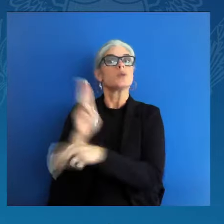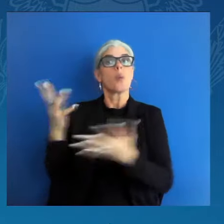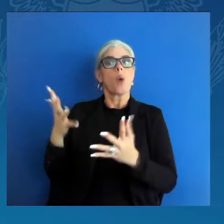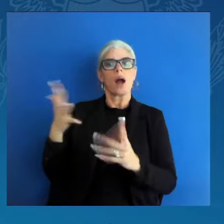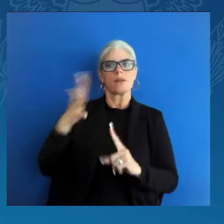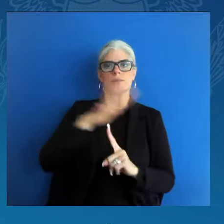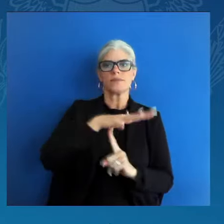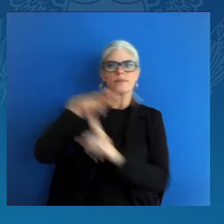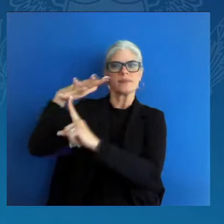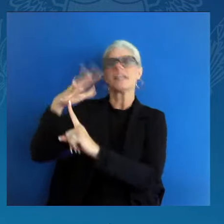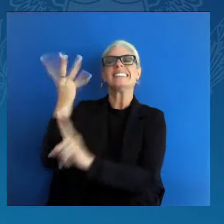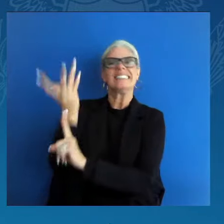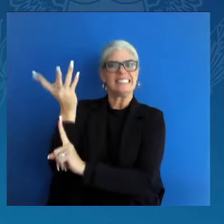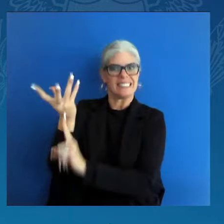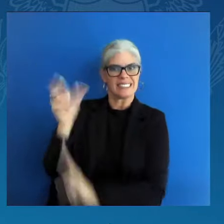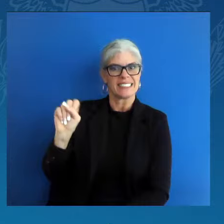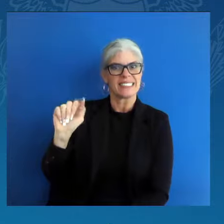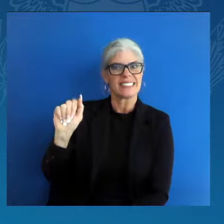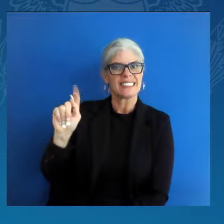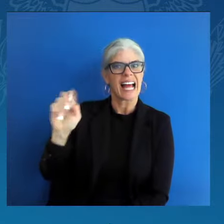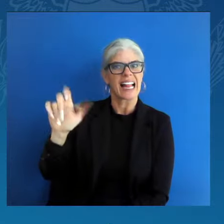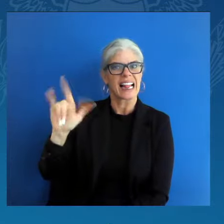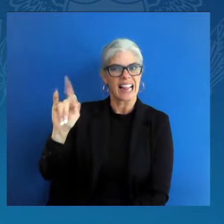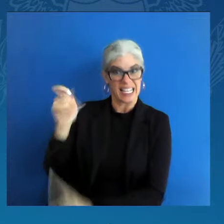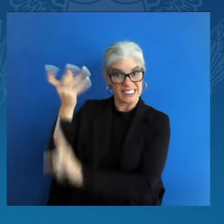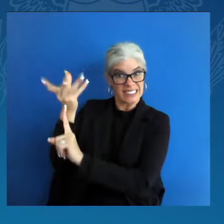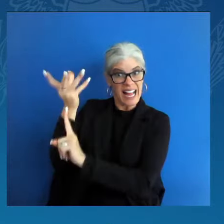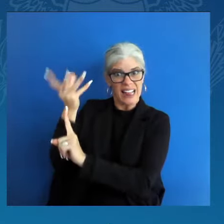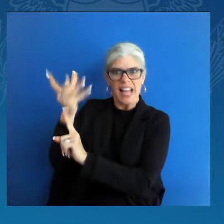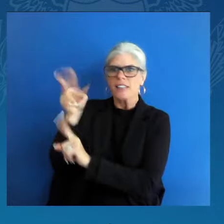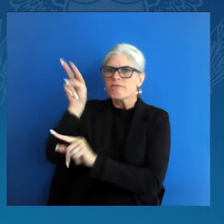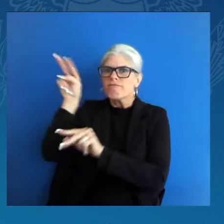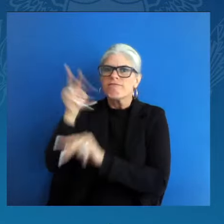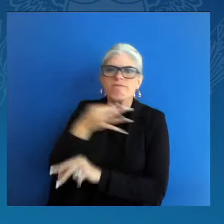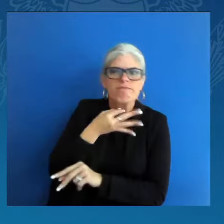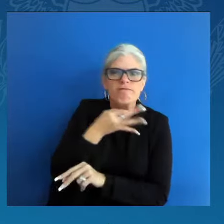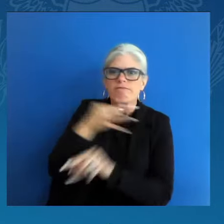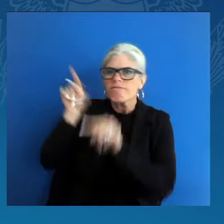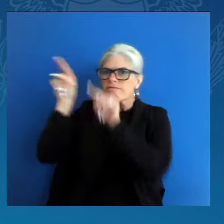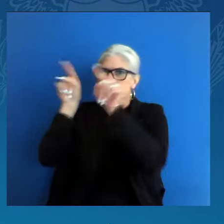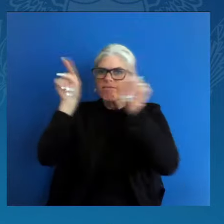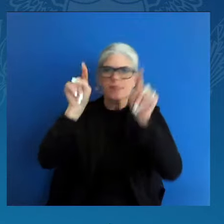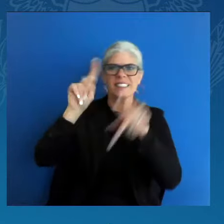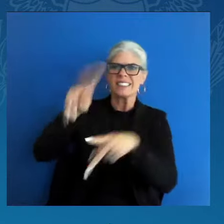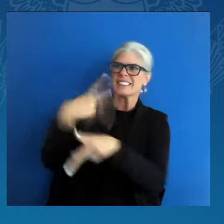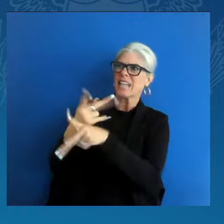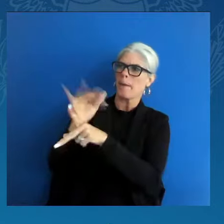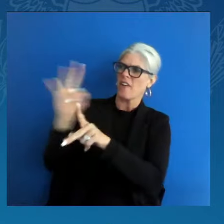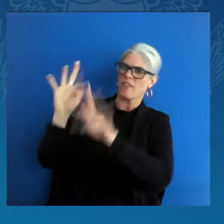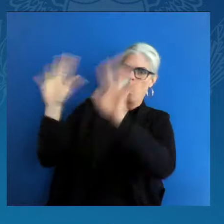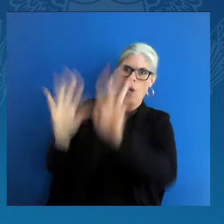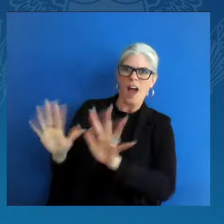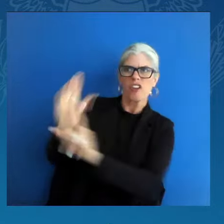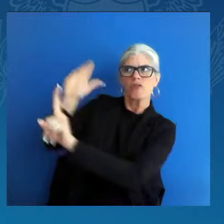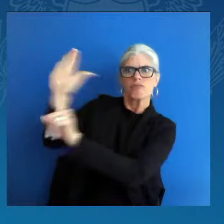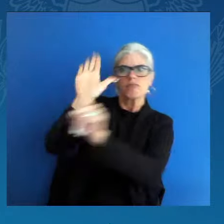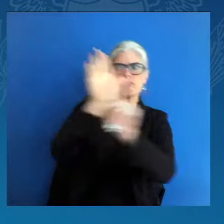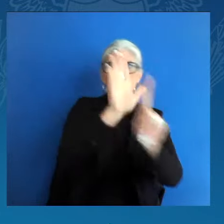The result, of course, being that policymakers and public health officials across South America